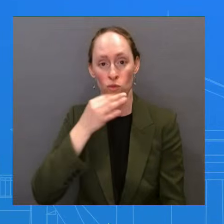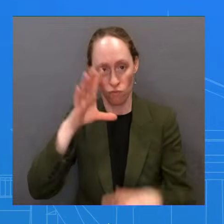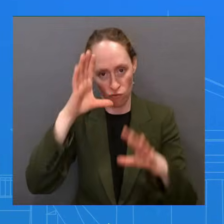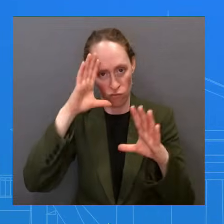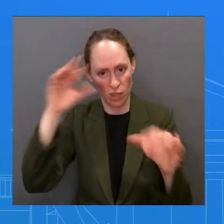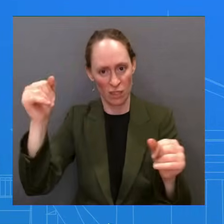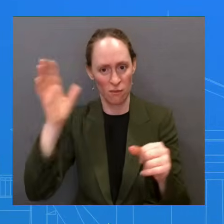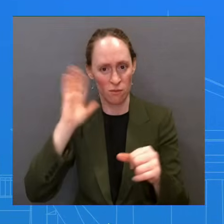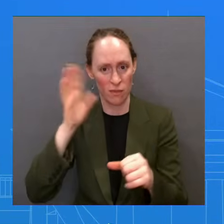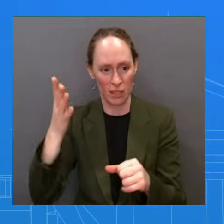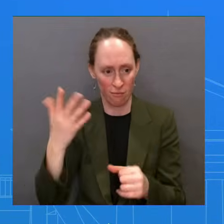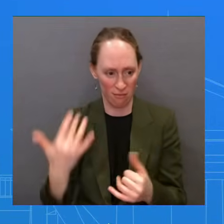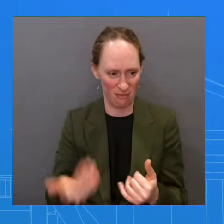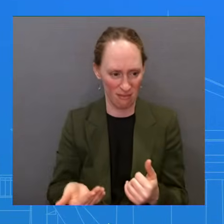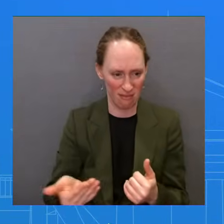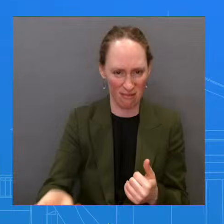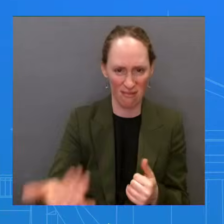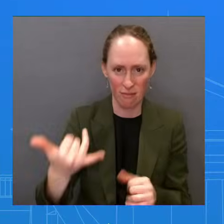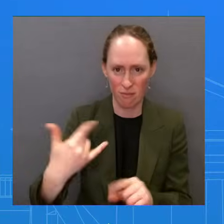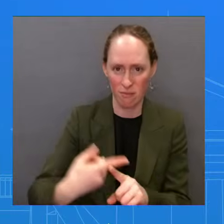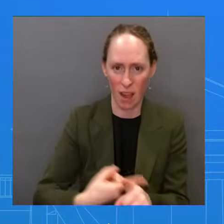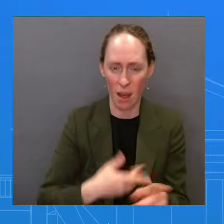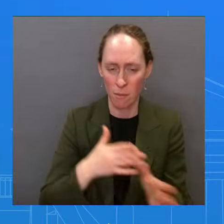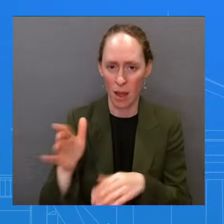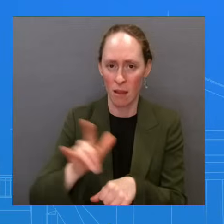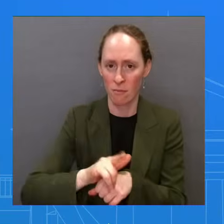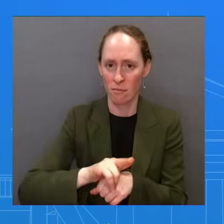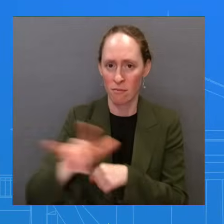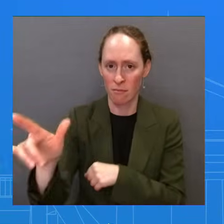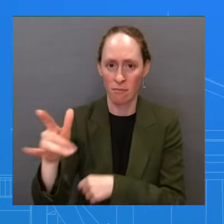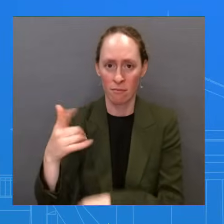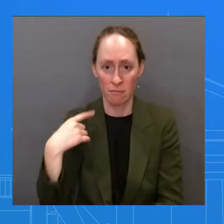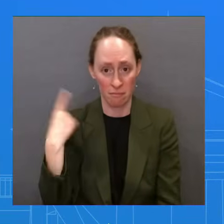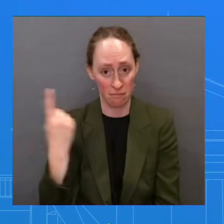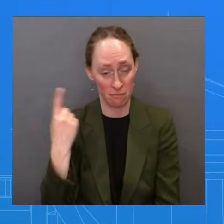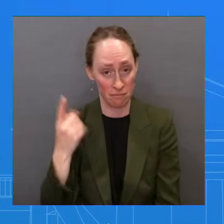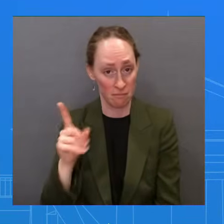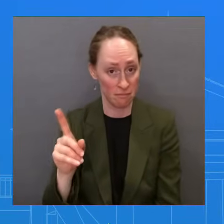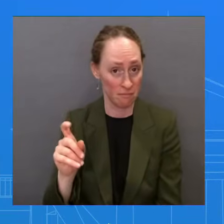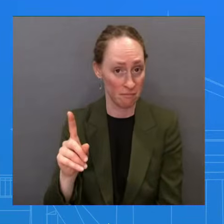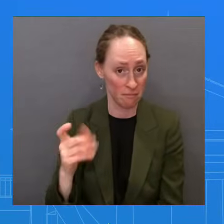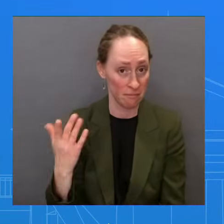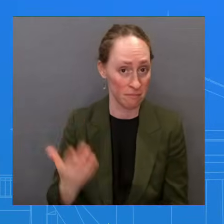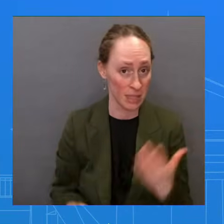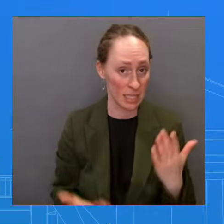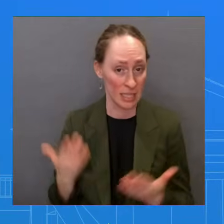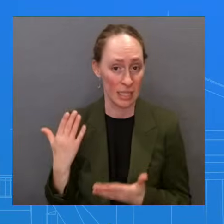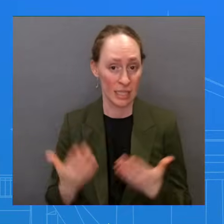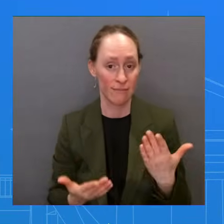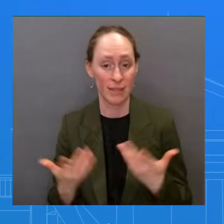in the building of curtailing that trip? Ms. Jean-Pierre: So, I don't have any changes to share to his schedule